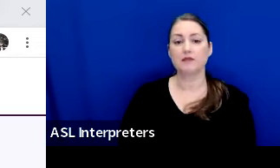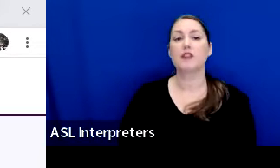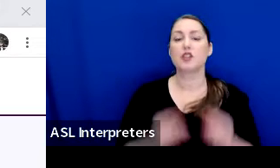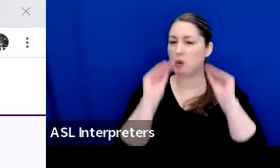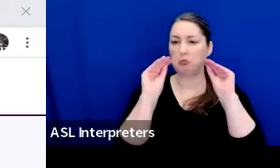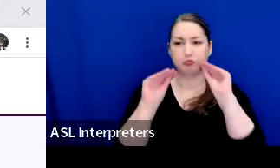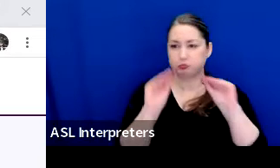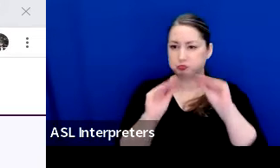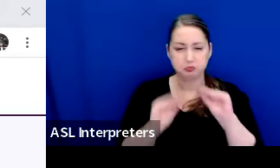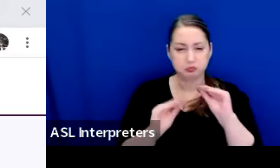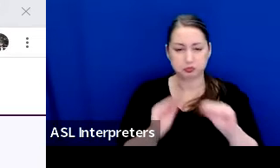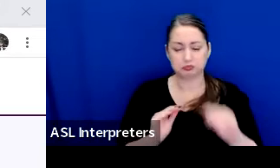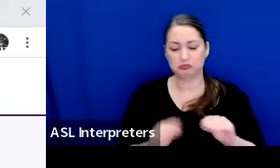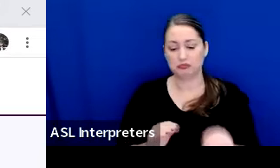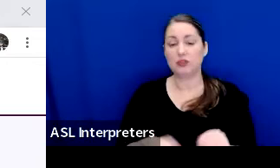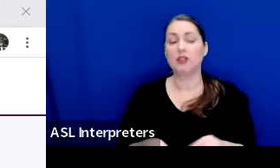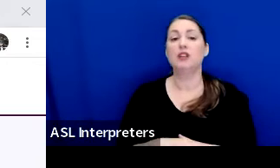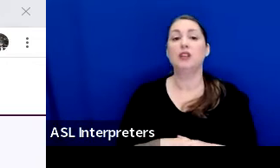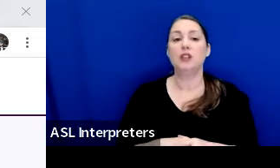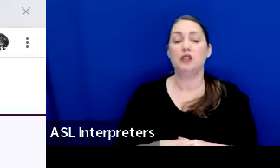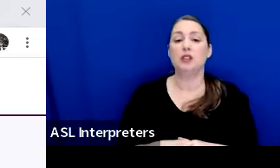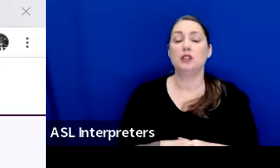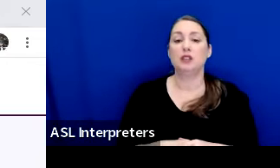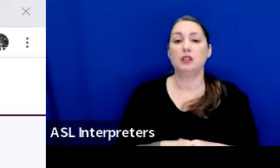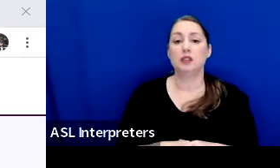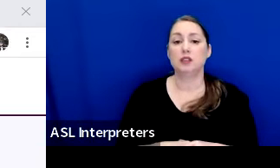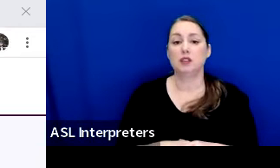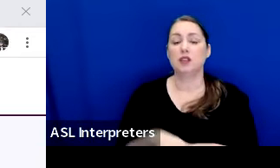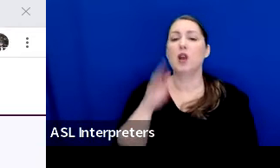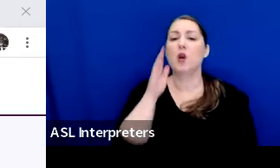The important thing is it's going to ask you for a URL if you can,